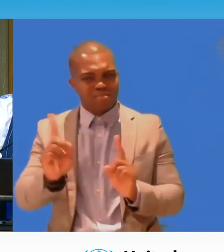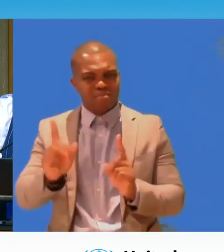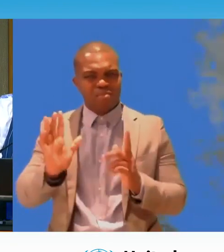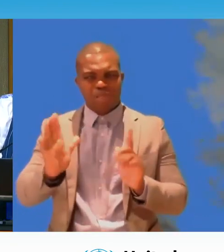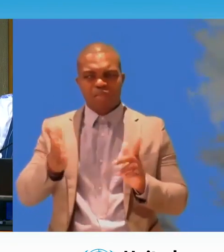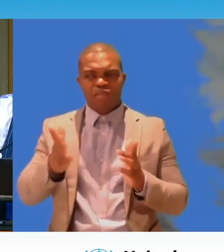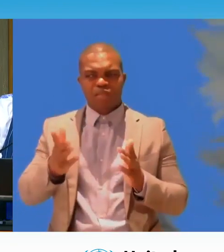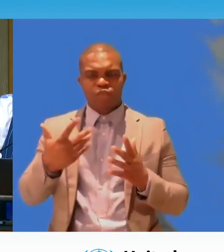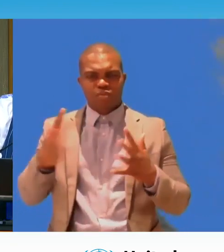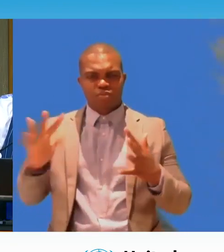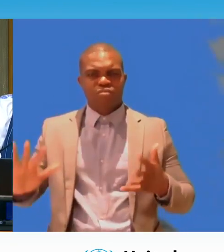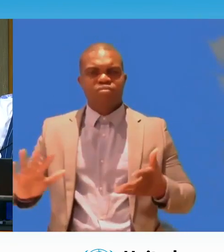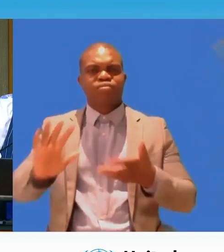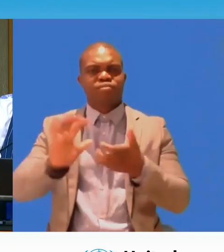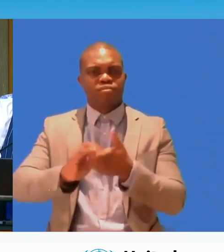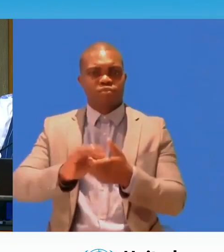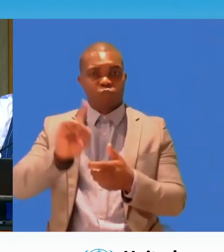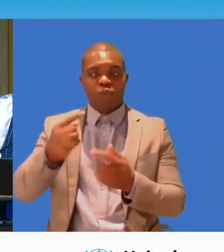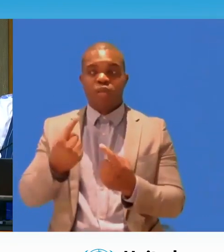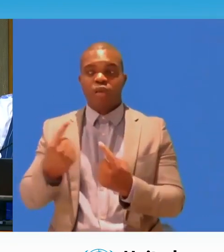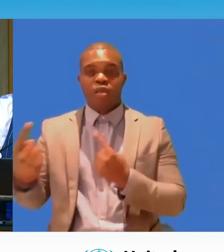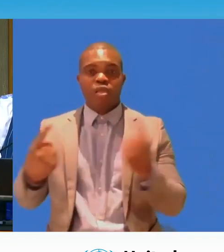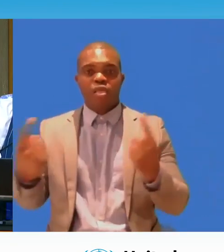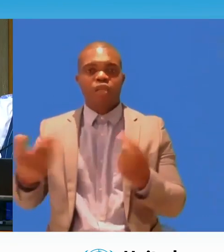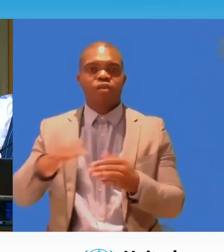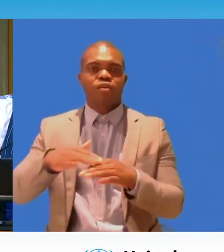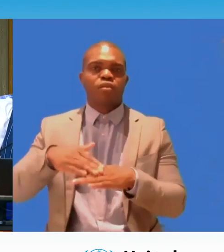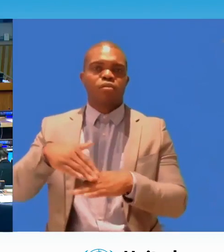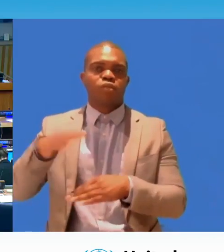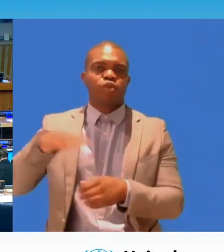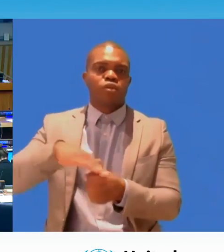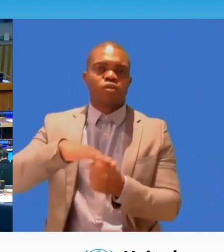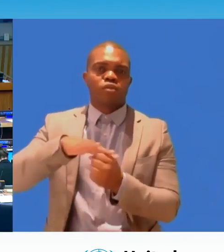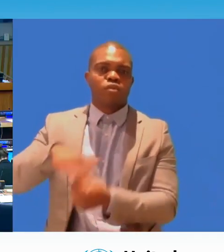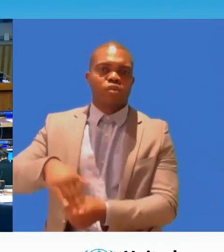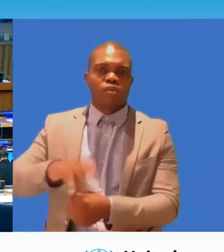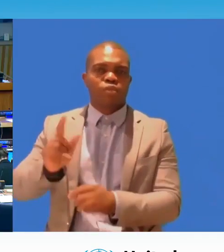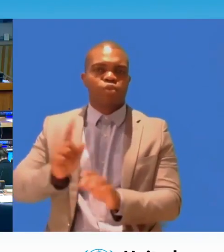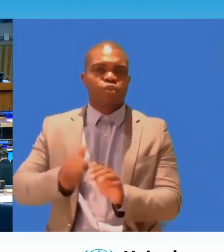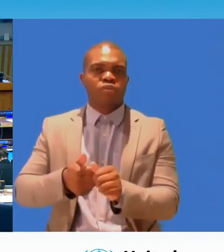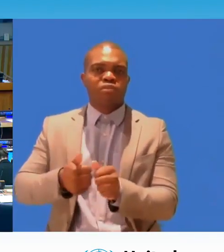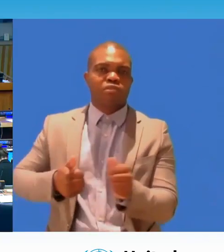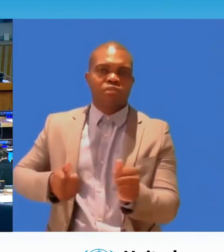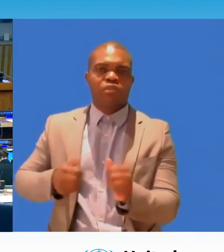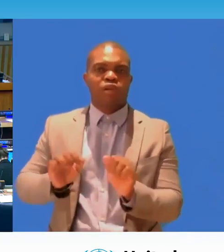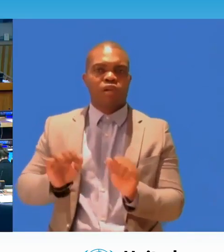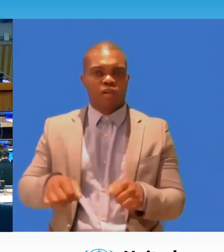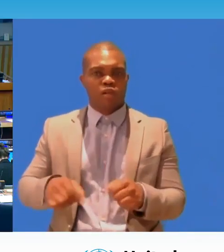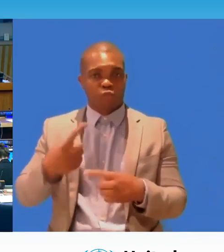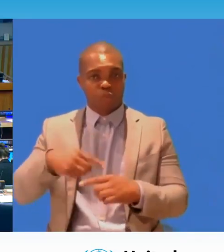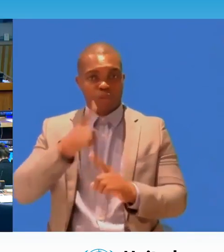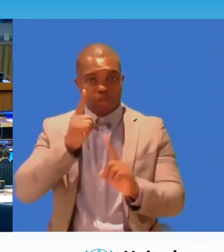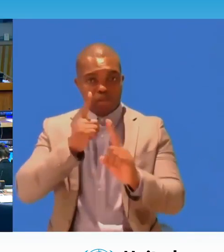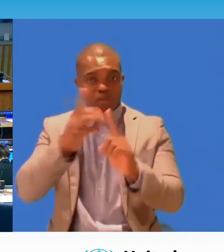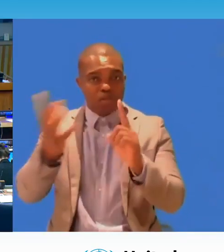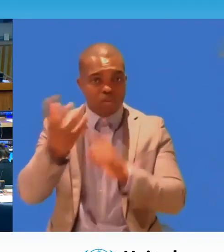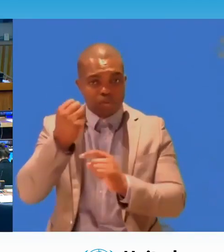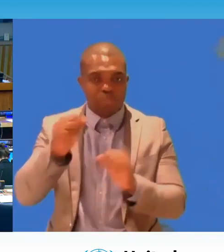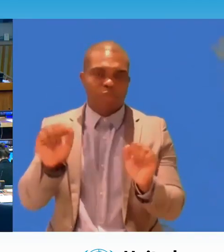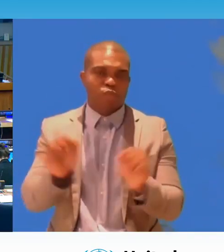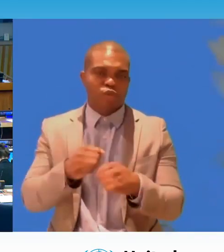of and equity for person disabilities without breaking that cycle I thank you